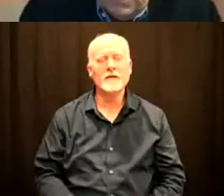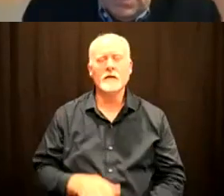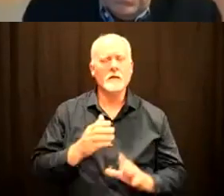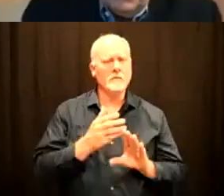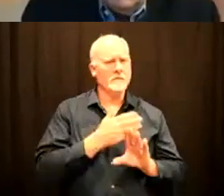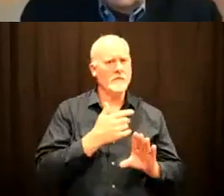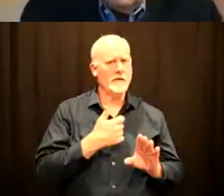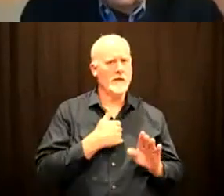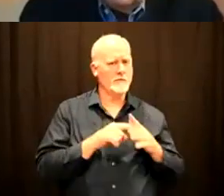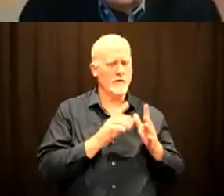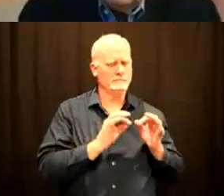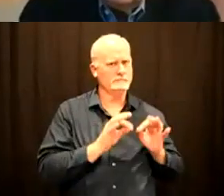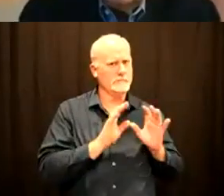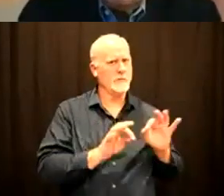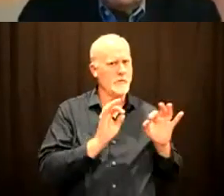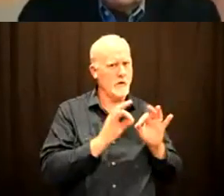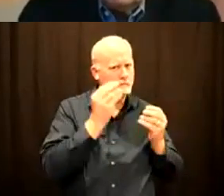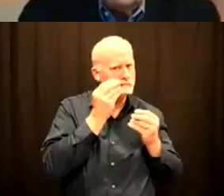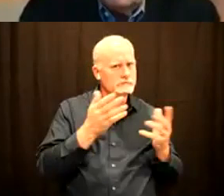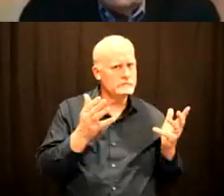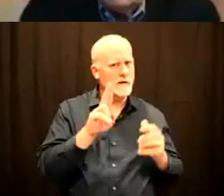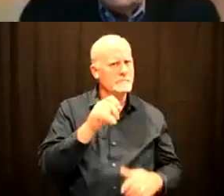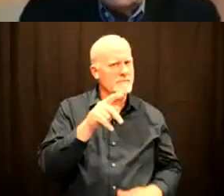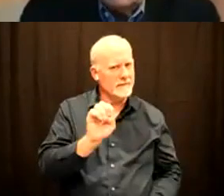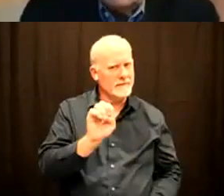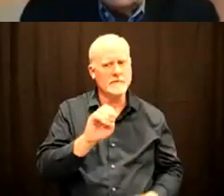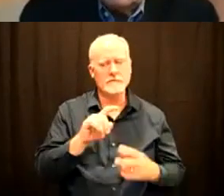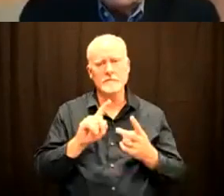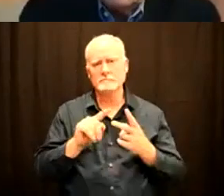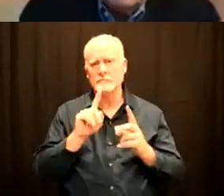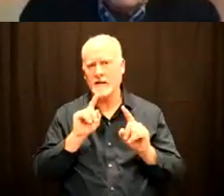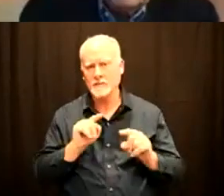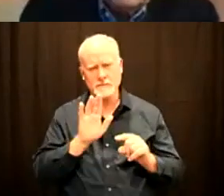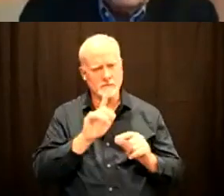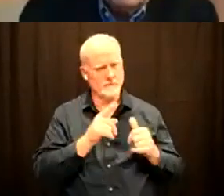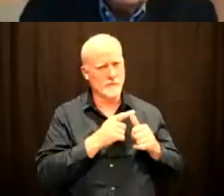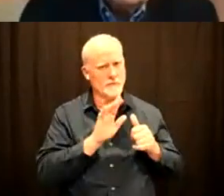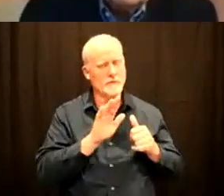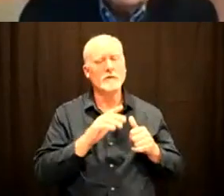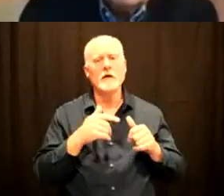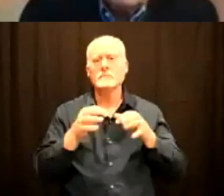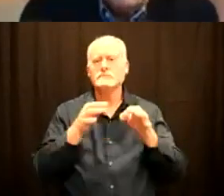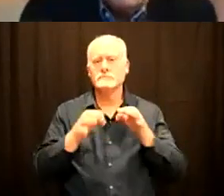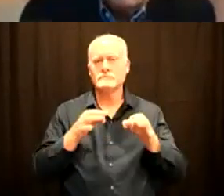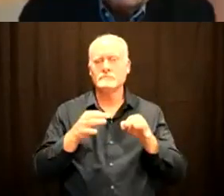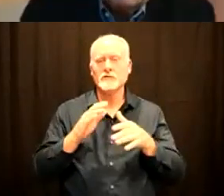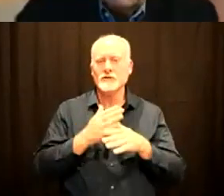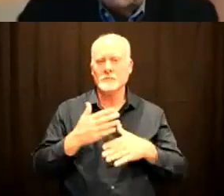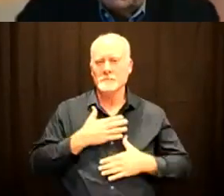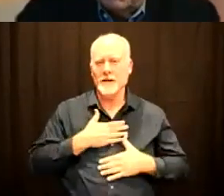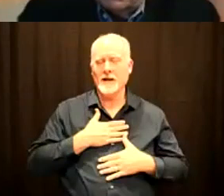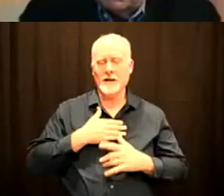some important updates and answer questions i want to share with you my optimism for 2021